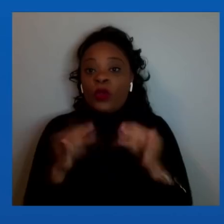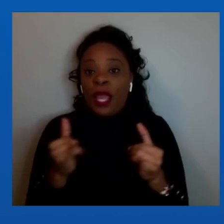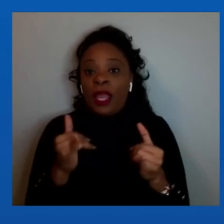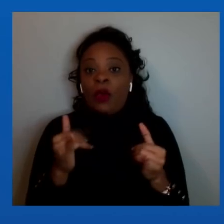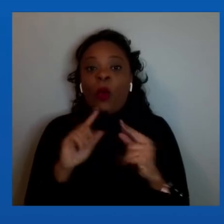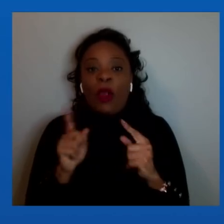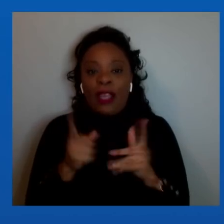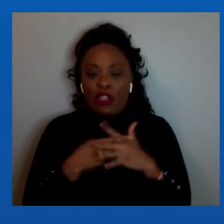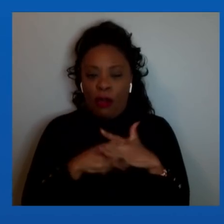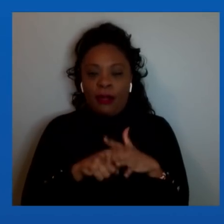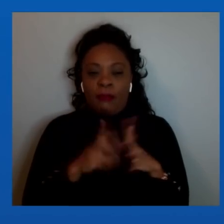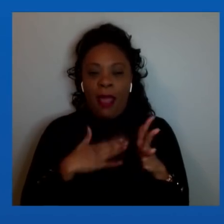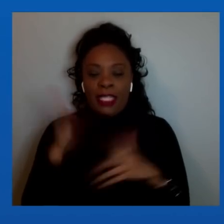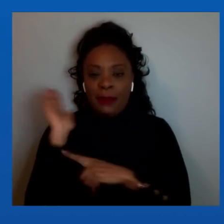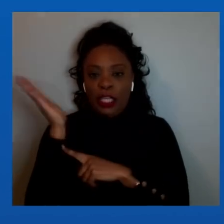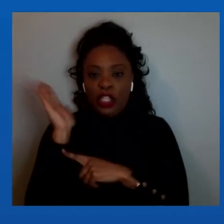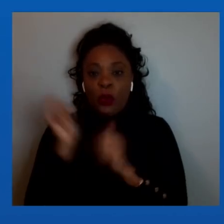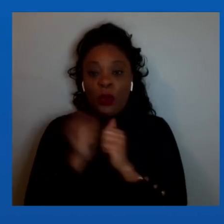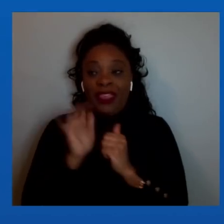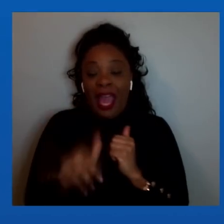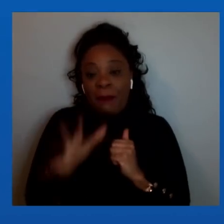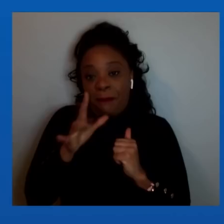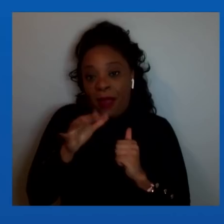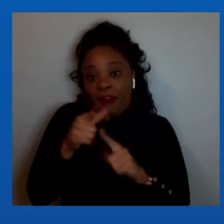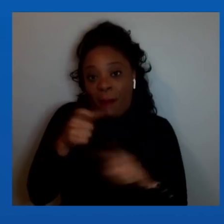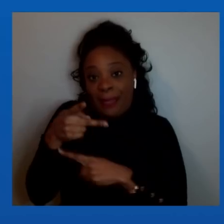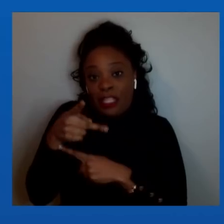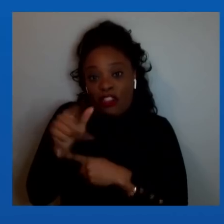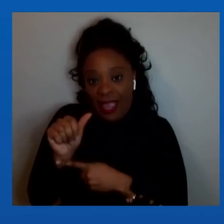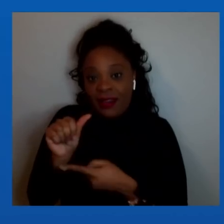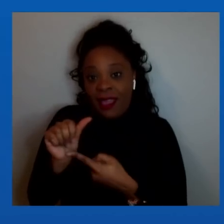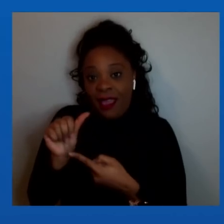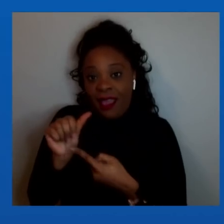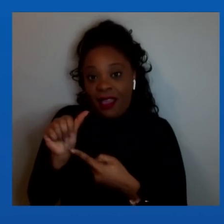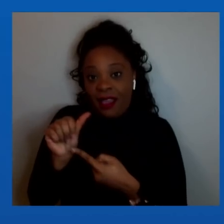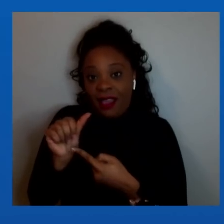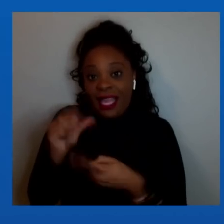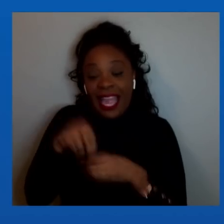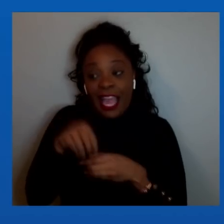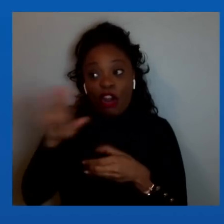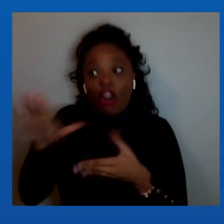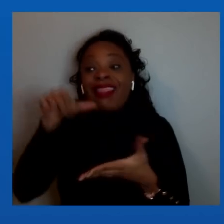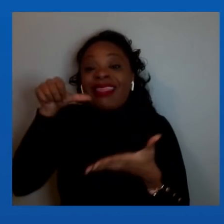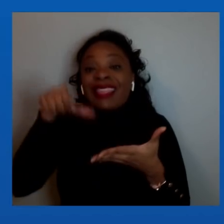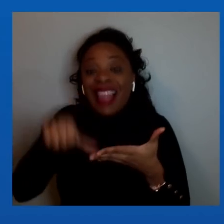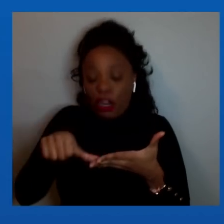with that mother from Pennsylvania. In her letter, she wrote that, earlier this year,